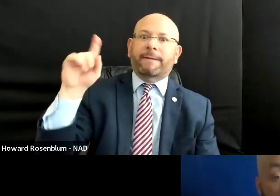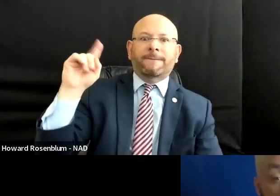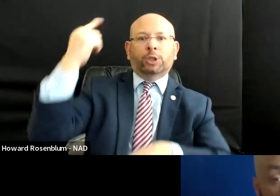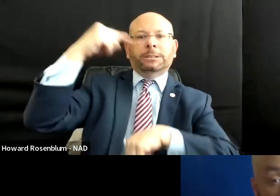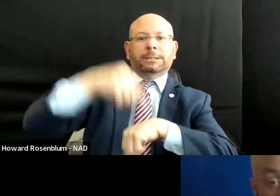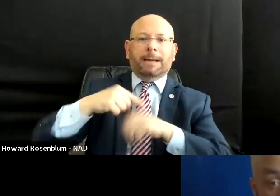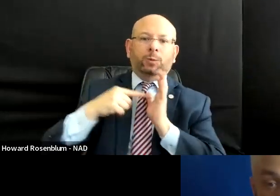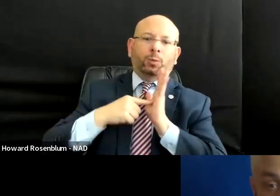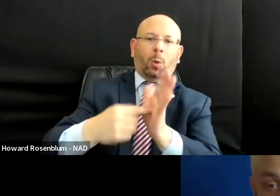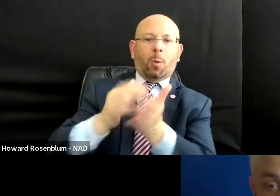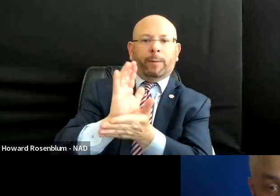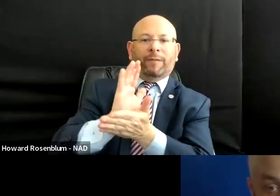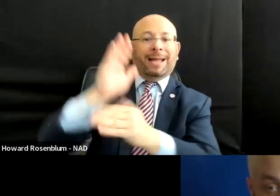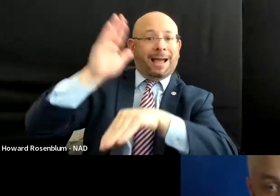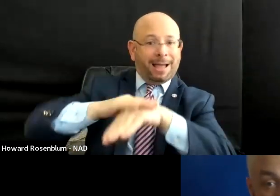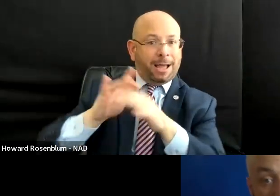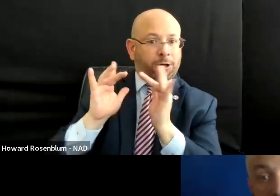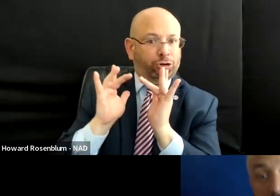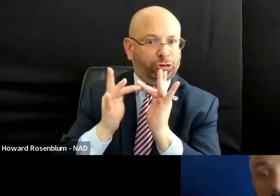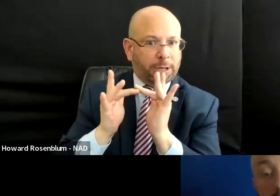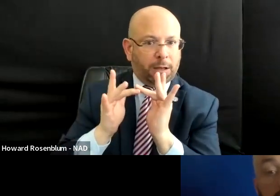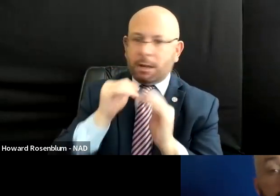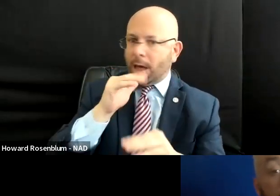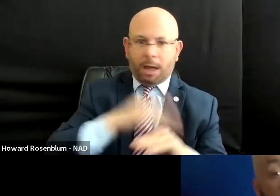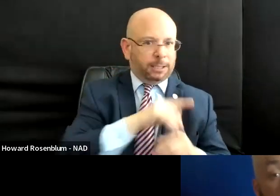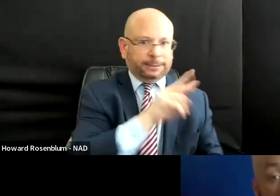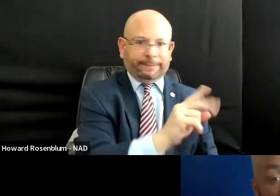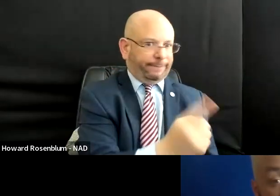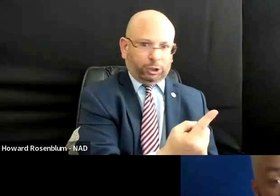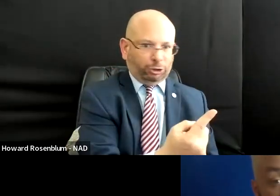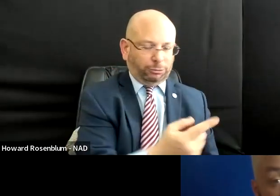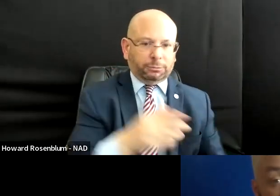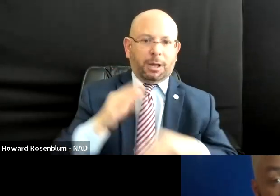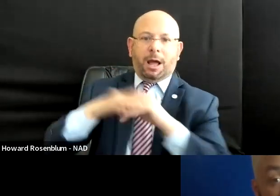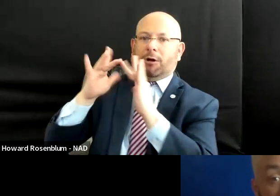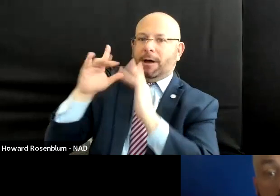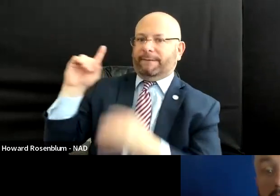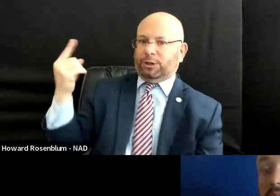people. CVAA has not yet resolved